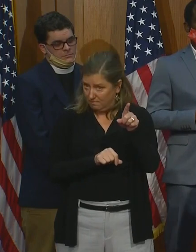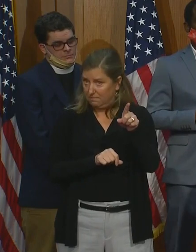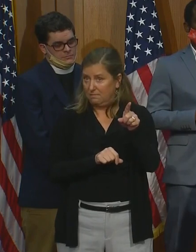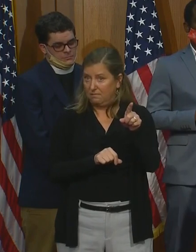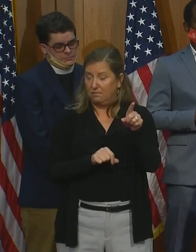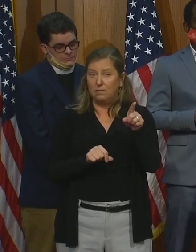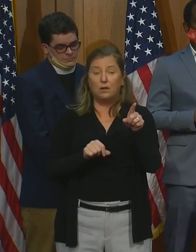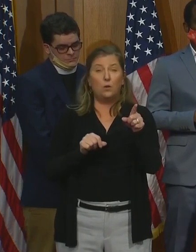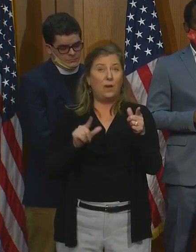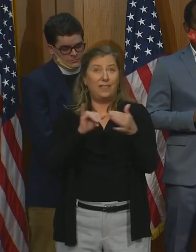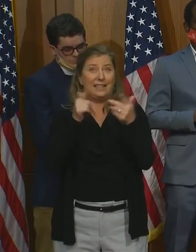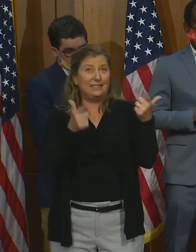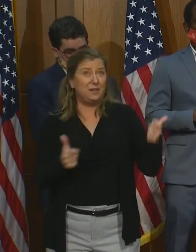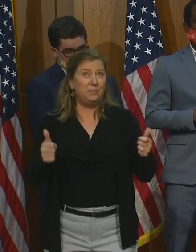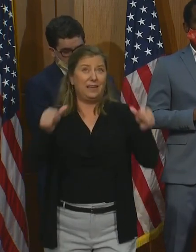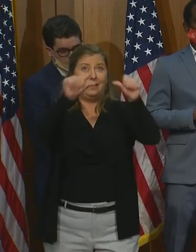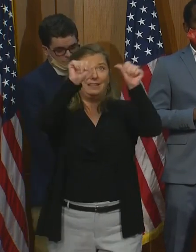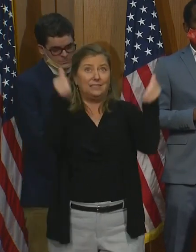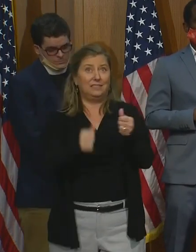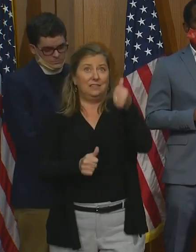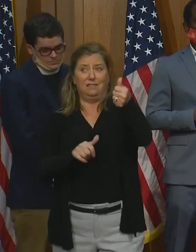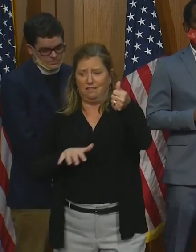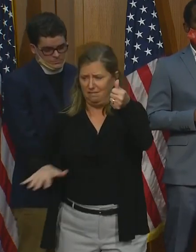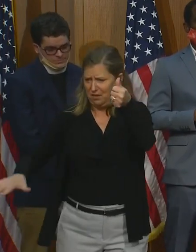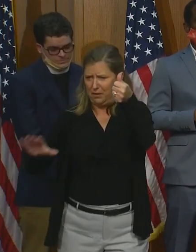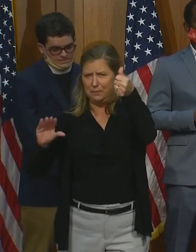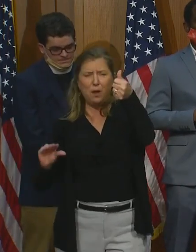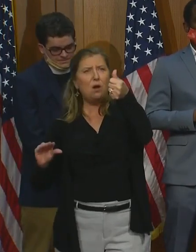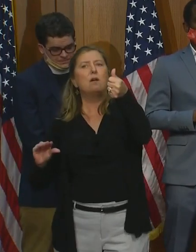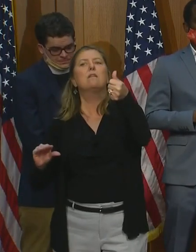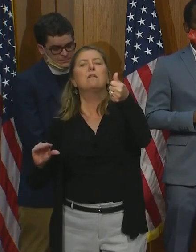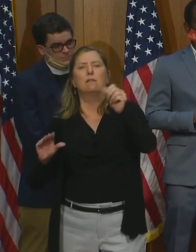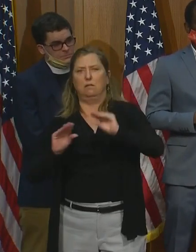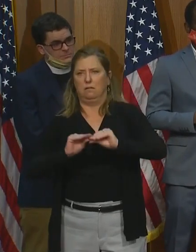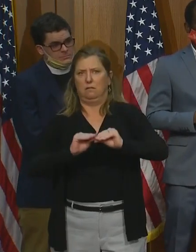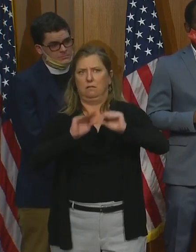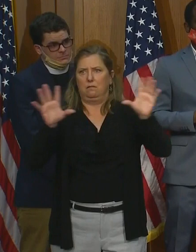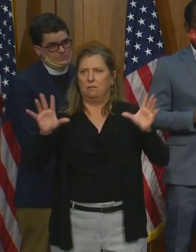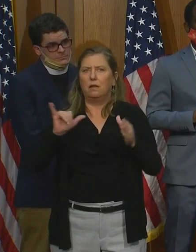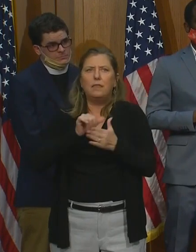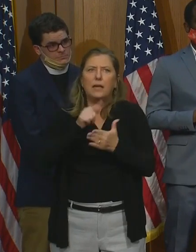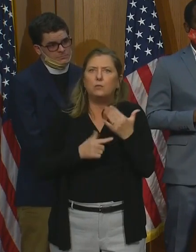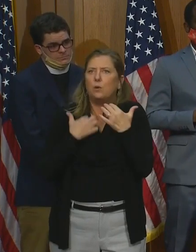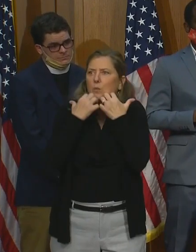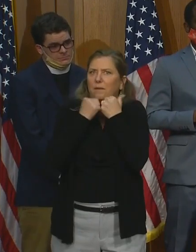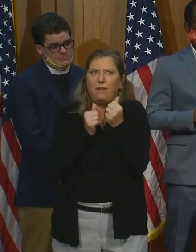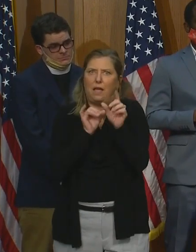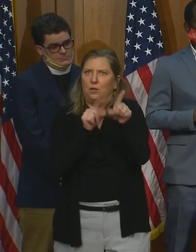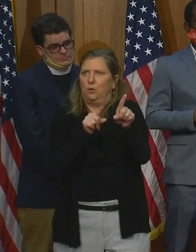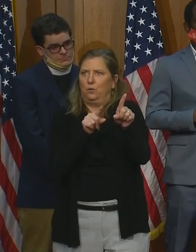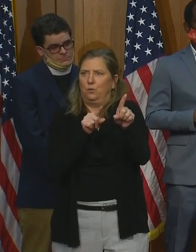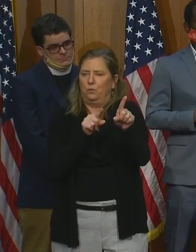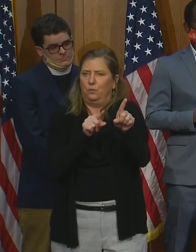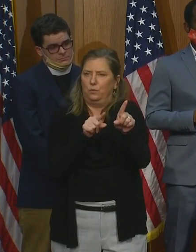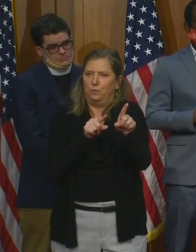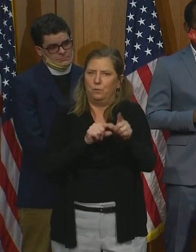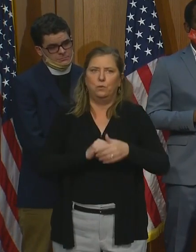MUST BE IMPORTANT. AND ONE IS THE BIGGEST THING AROUND IT